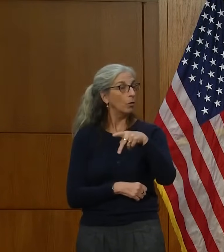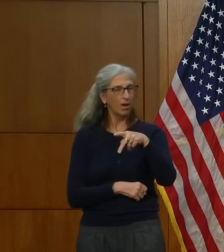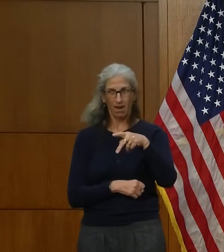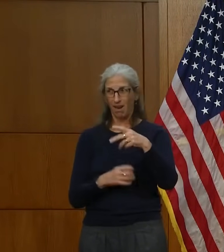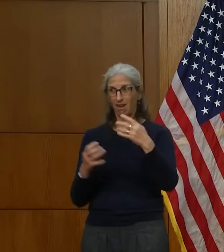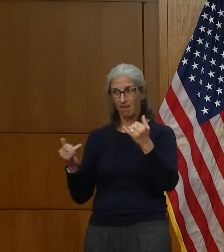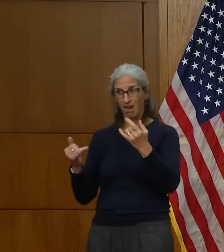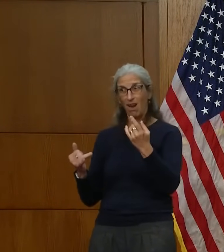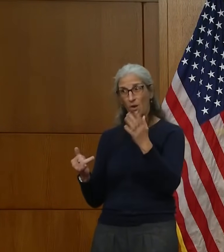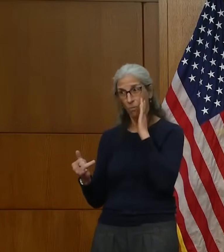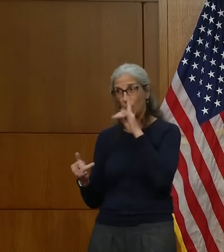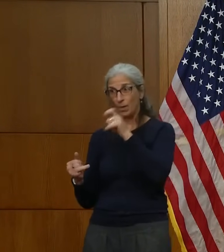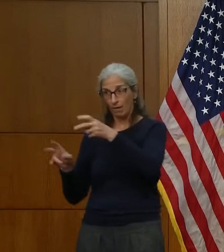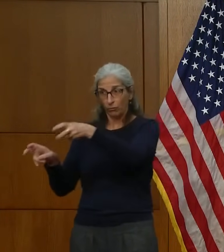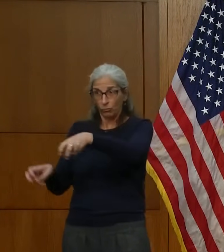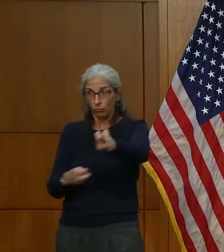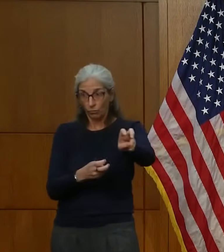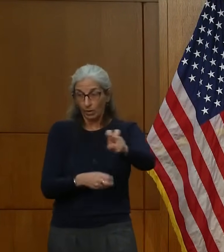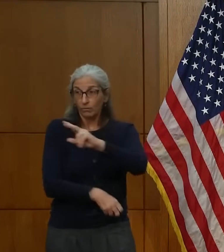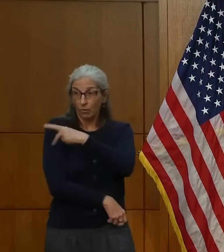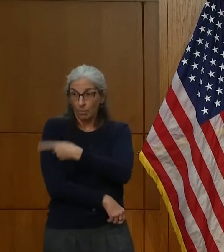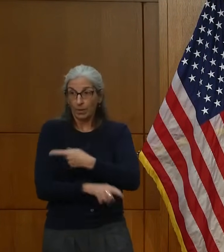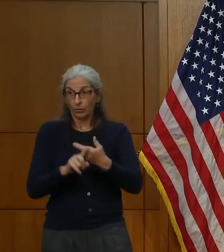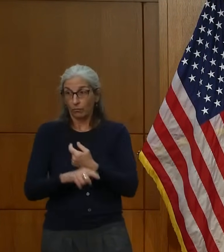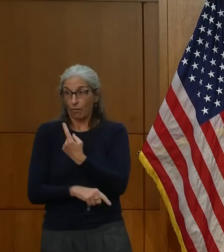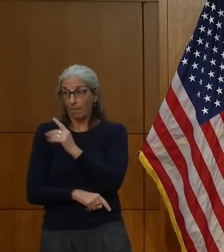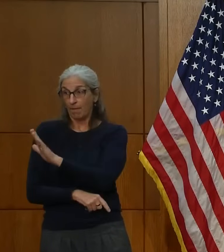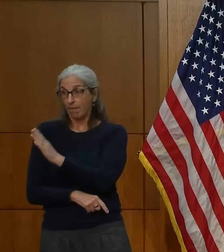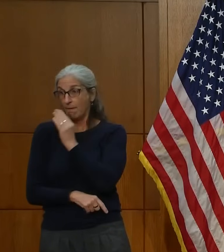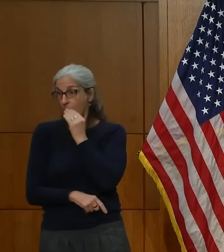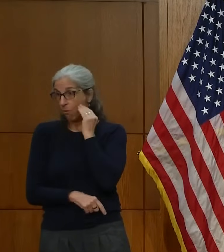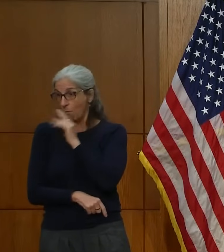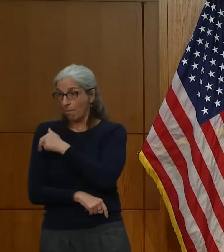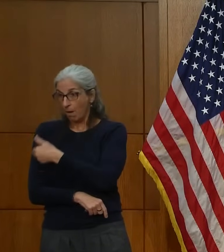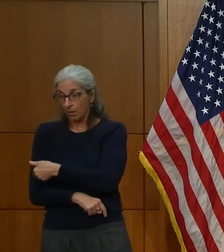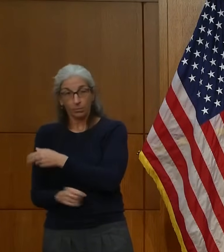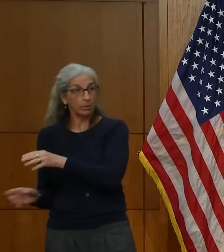CORPS AND THEN JUST TO FOLLOW UP. ARE WE AT THE POINT YET WHERE WE'RE HAVING TO TRANSPORT